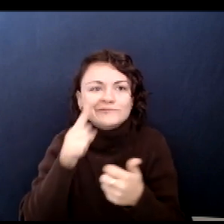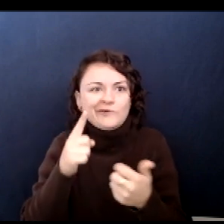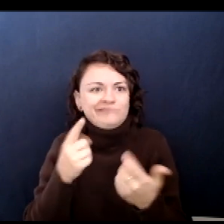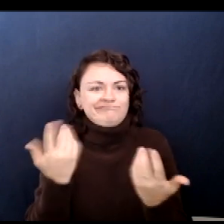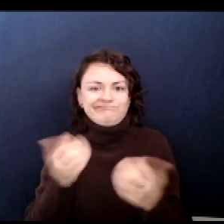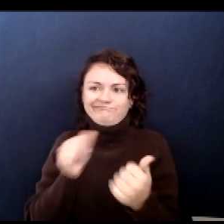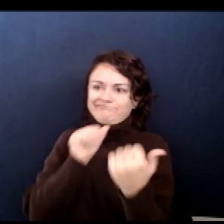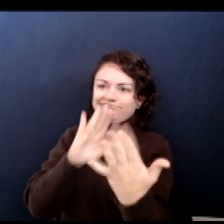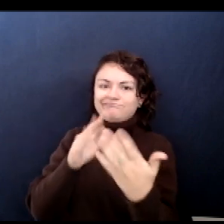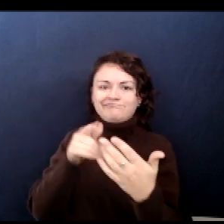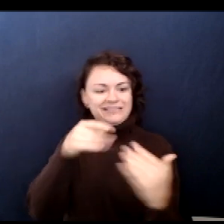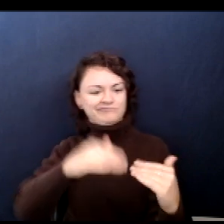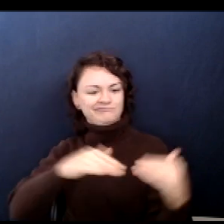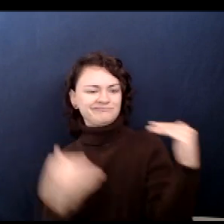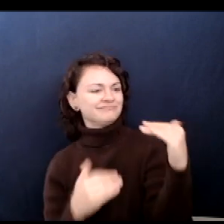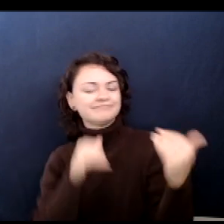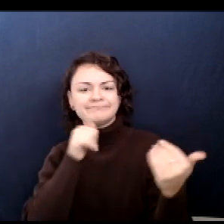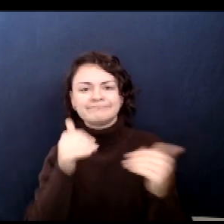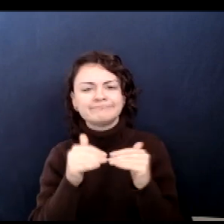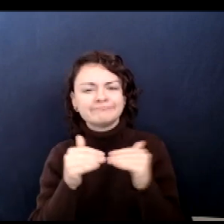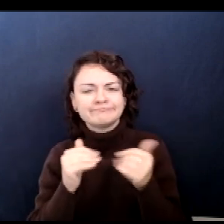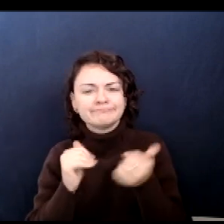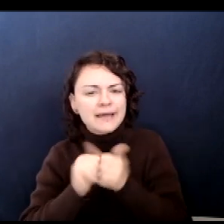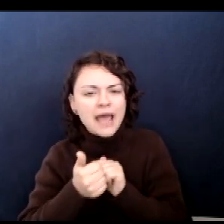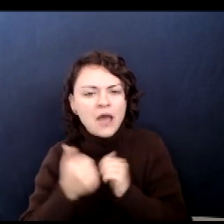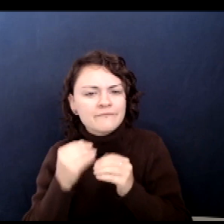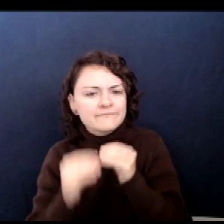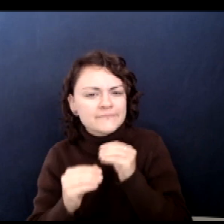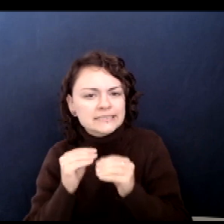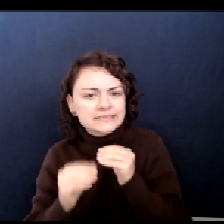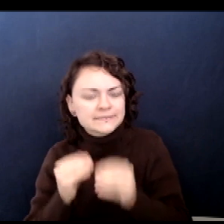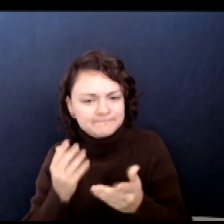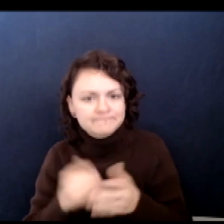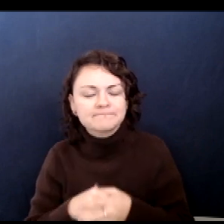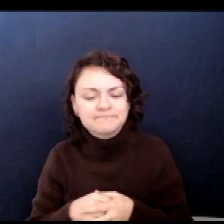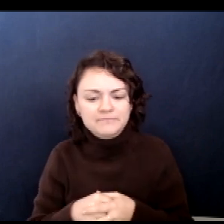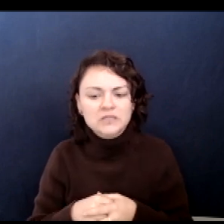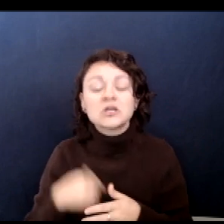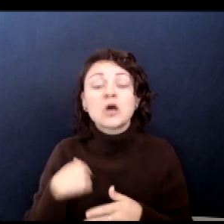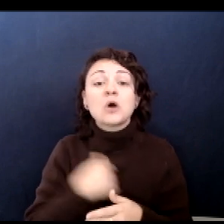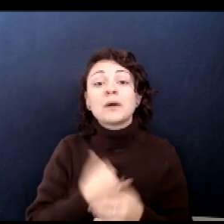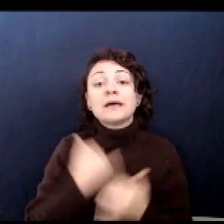We wanted to start with the fact that going into the fiscal year of 2024,